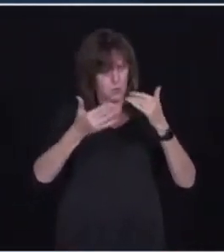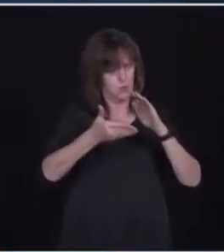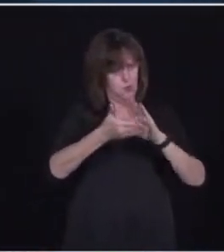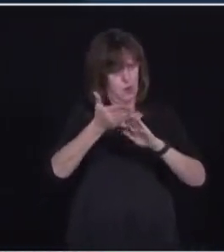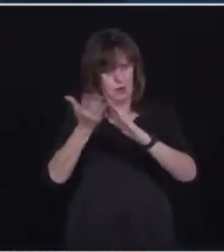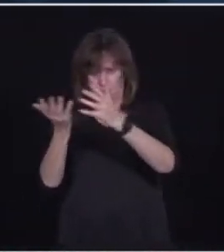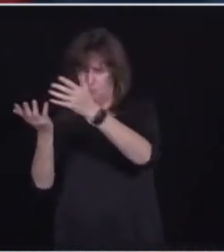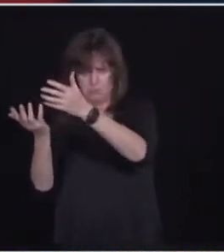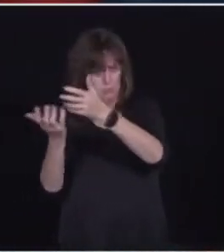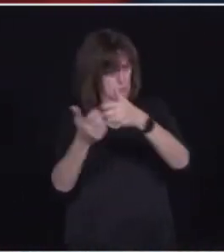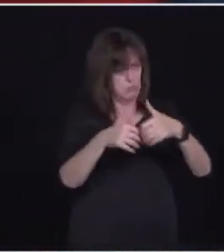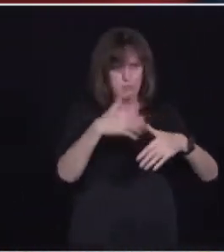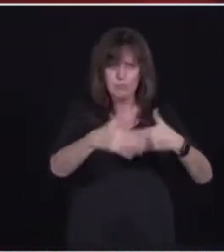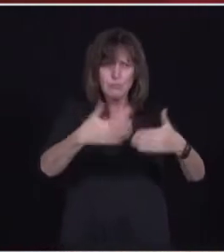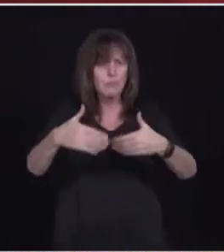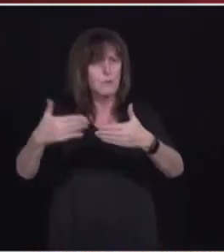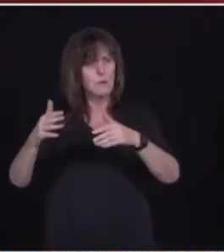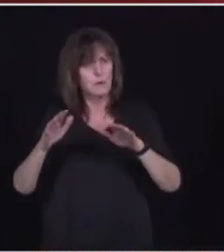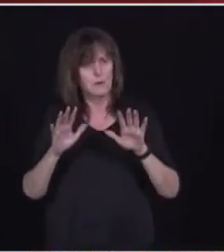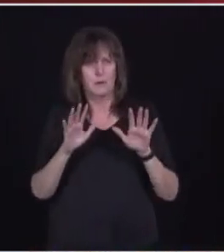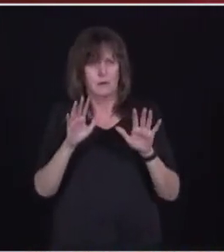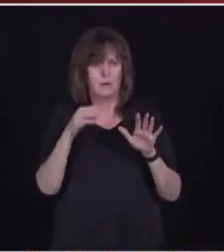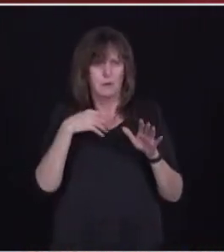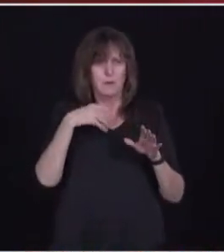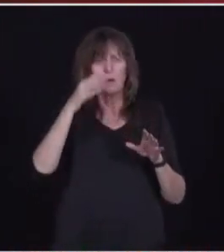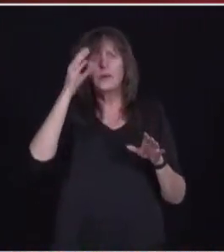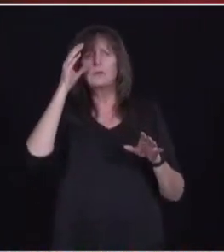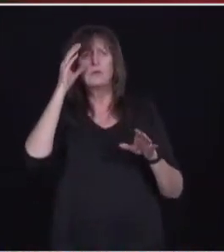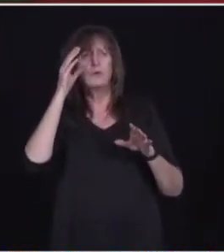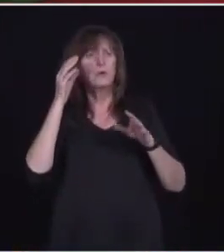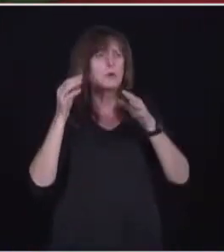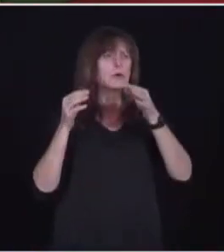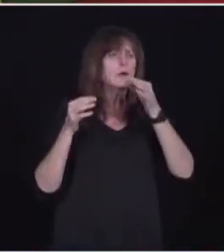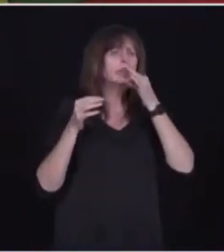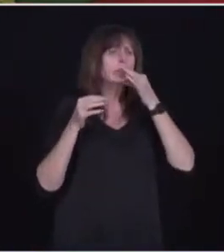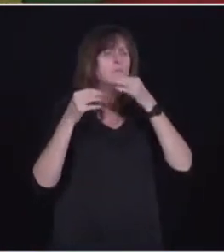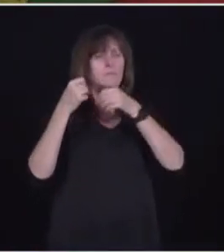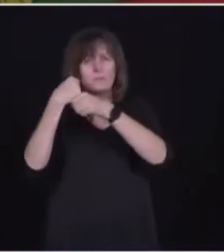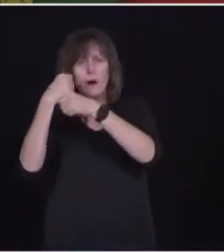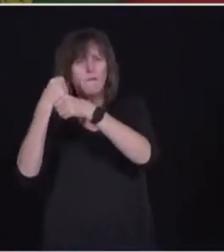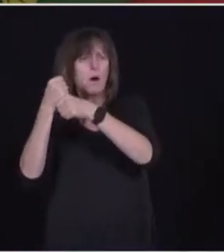but I think I told you 100% of what I know about vaccines, I'm listening